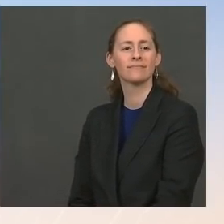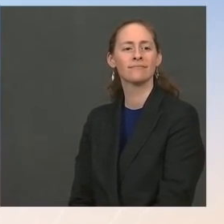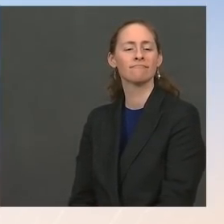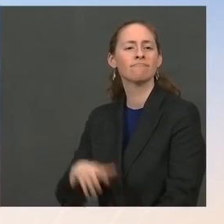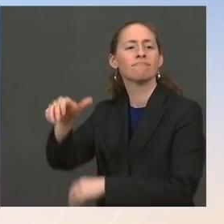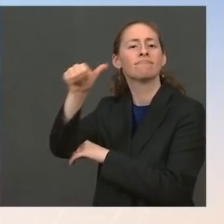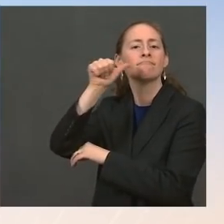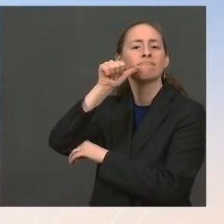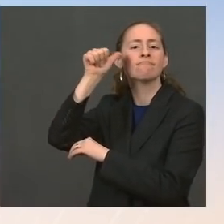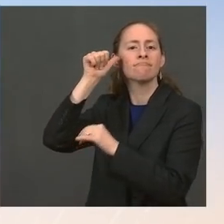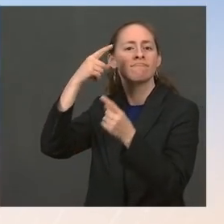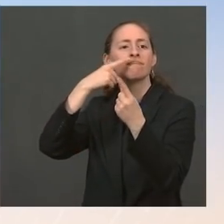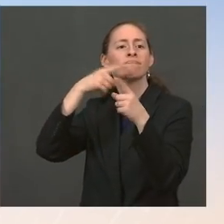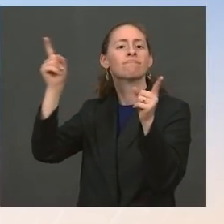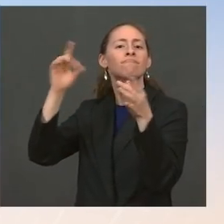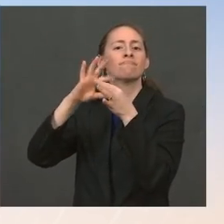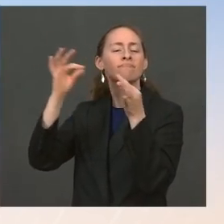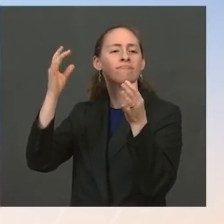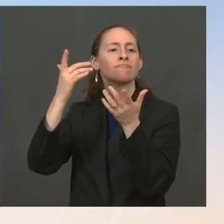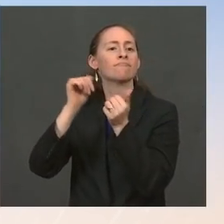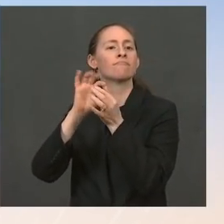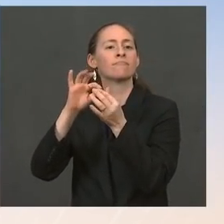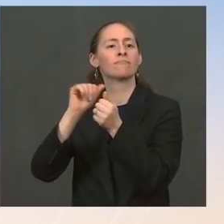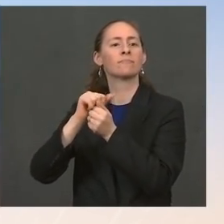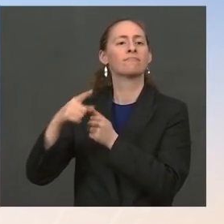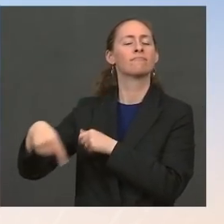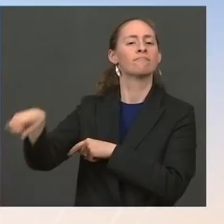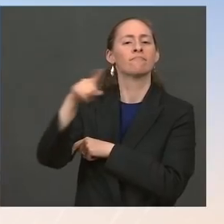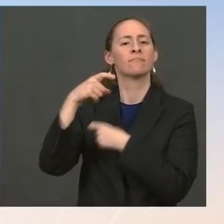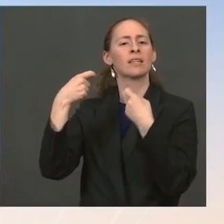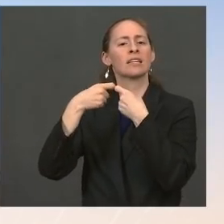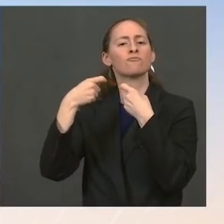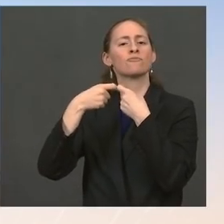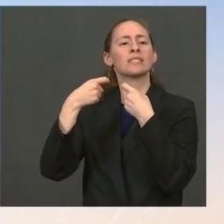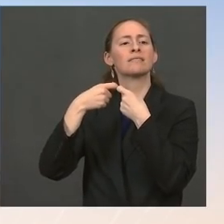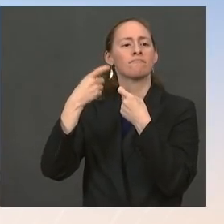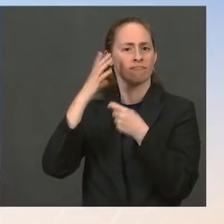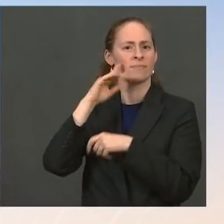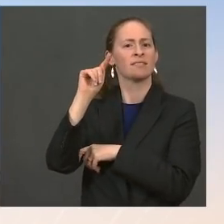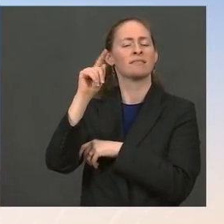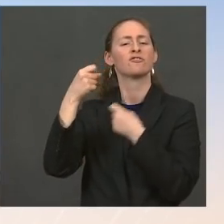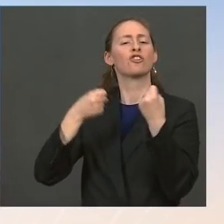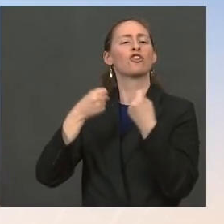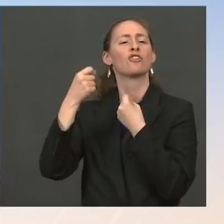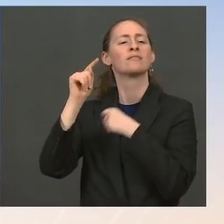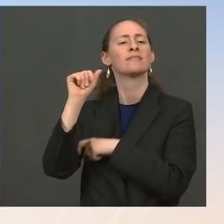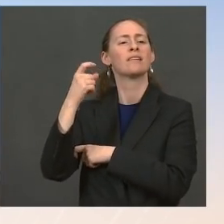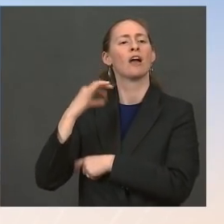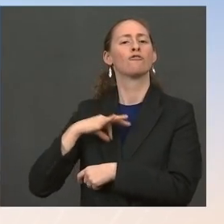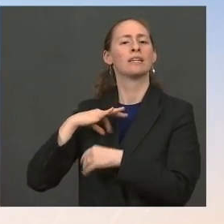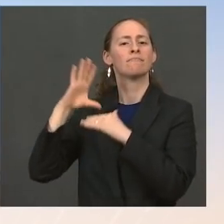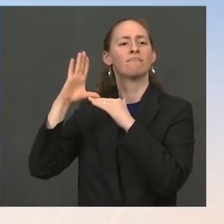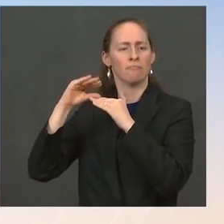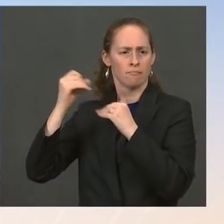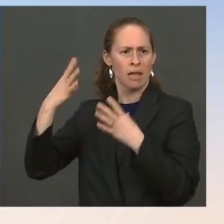The Canadians are obviously upset about it. It would make sense that because Senator Manchin has said that he doesn't support it,